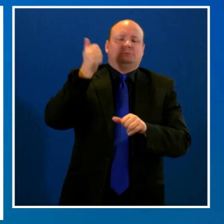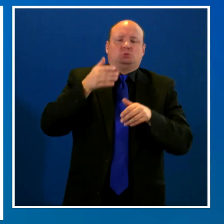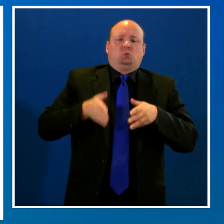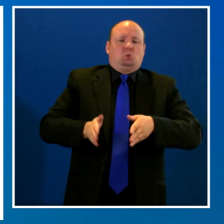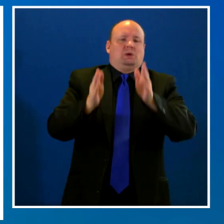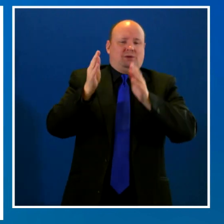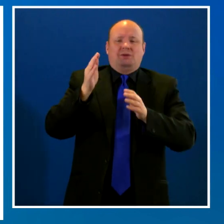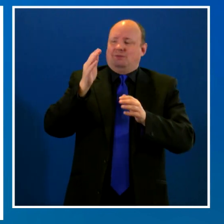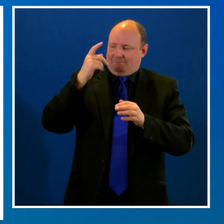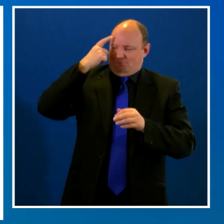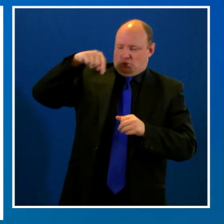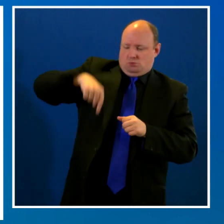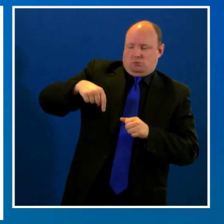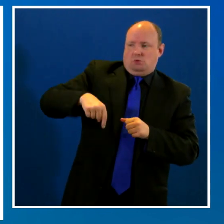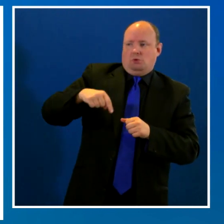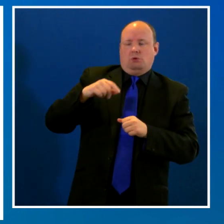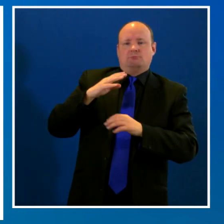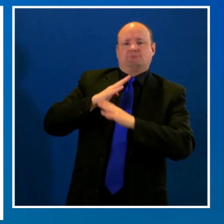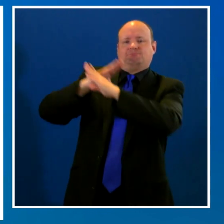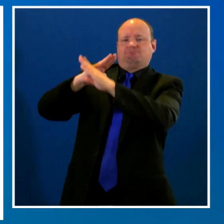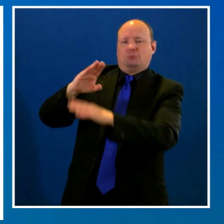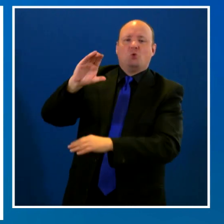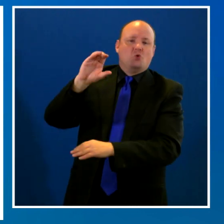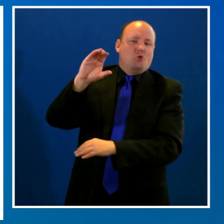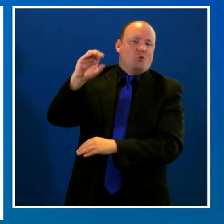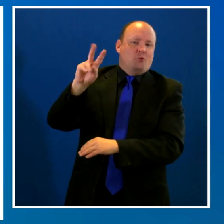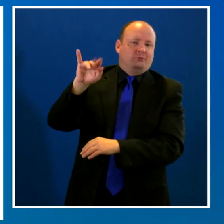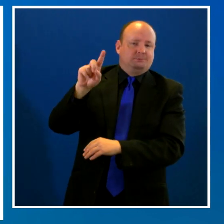Also this month, the Washington State Department of Health